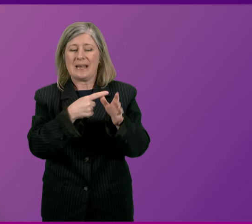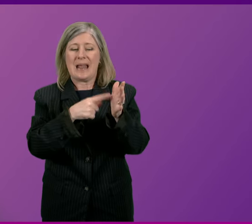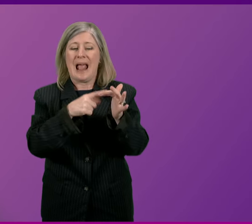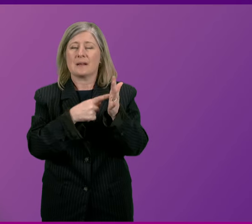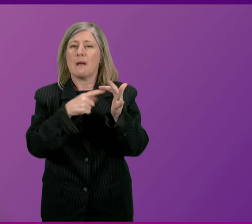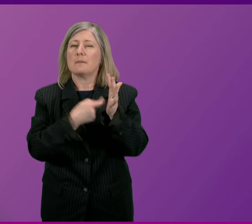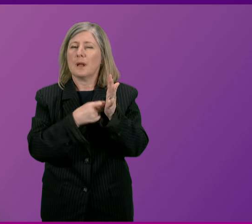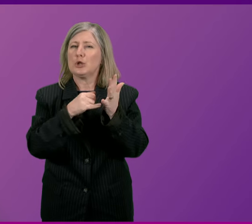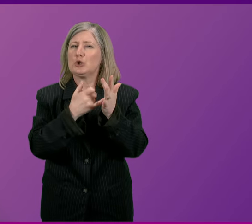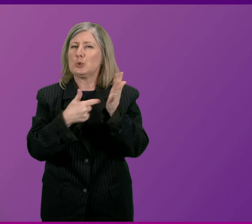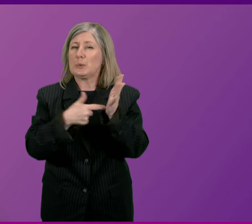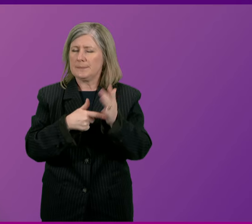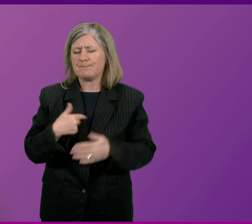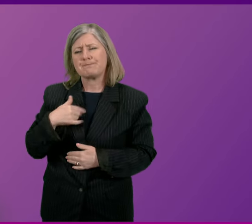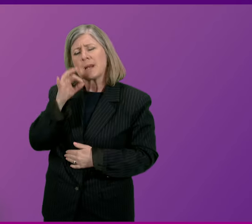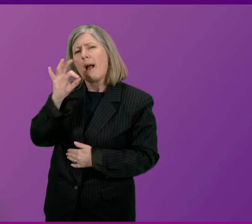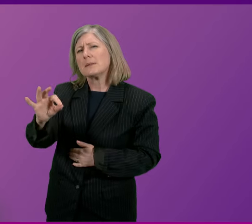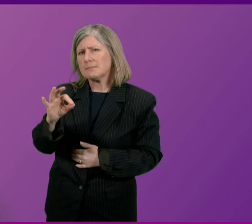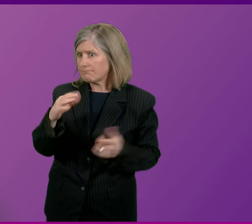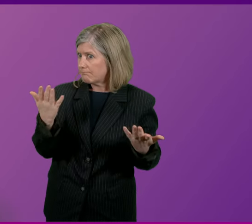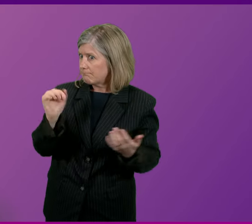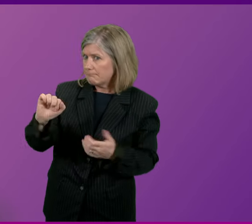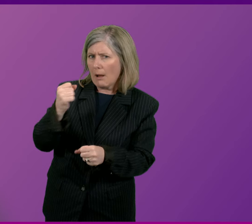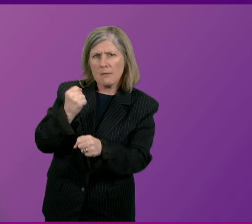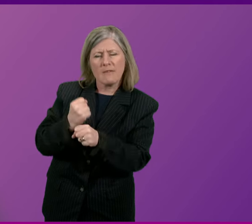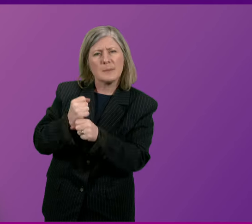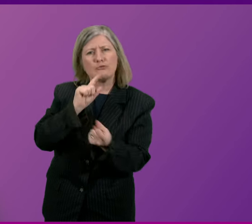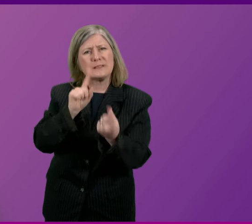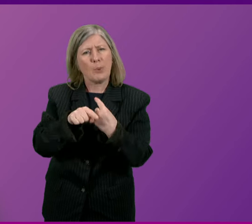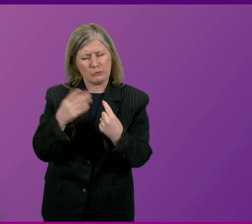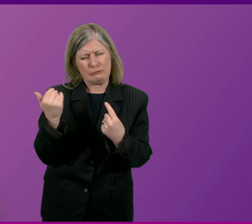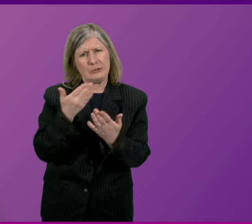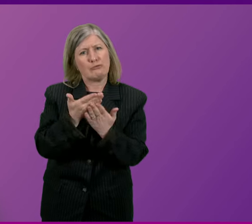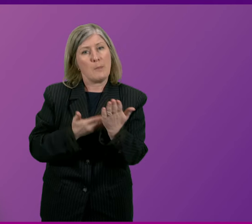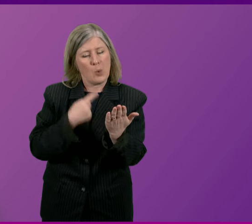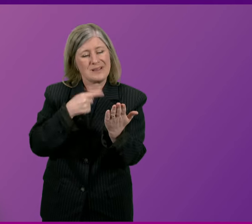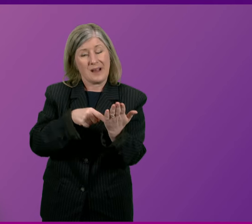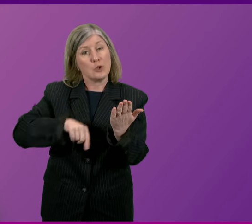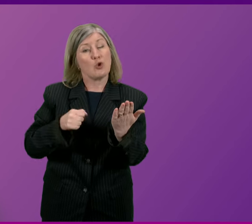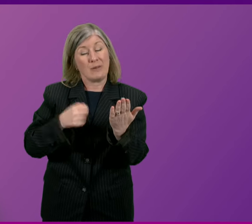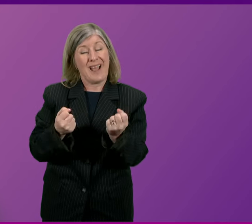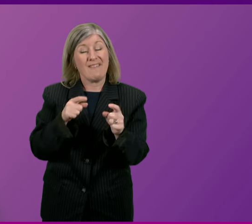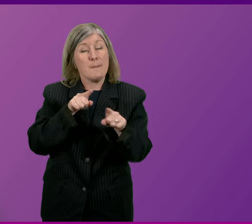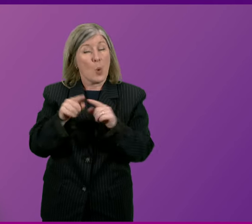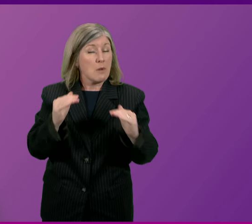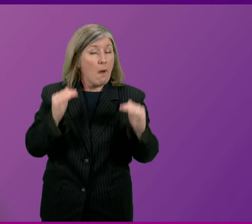To ask the First Minister what the Scottish Government’s response is to reports that Scotland has the highest suicide rate in the United Kingdom,